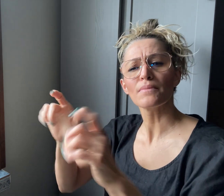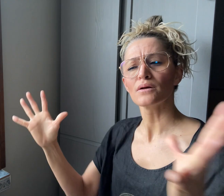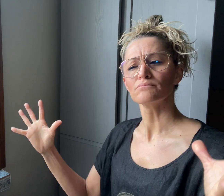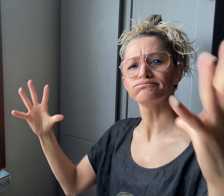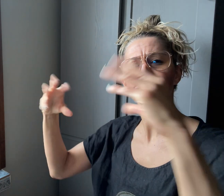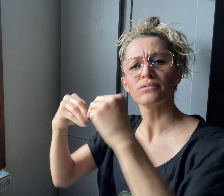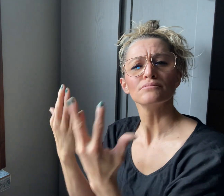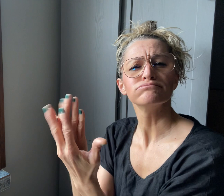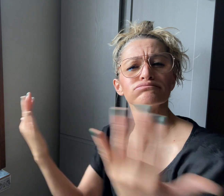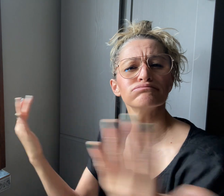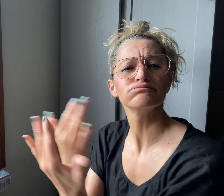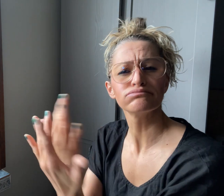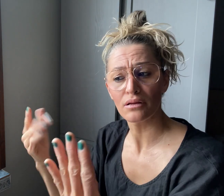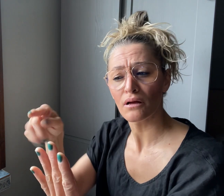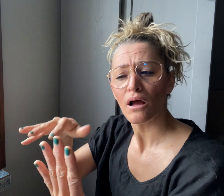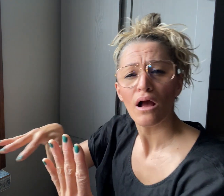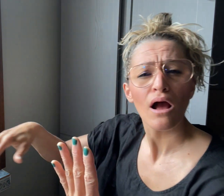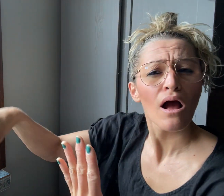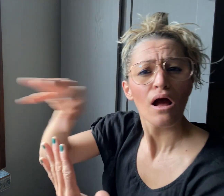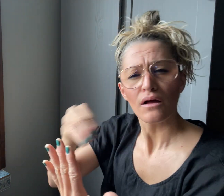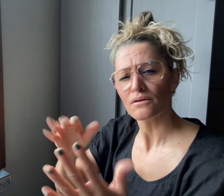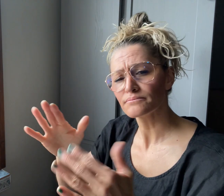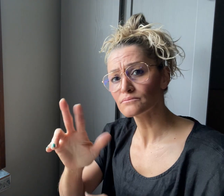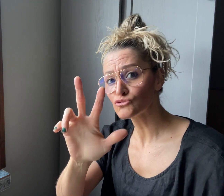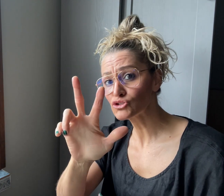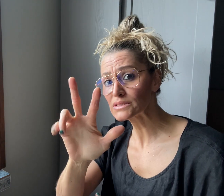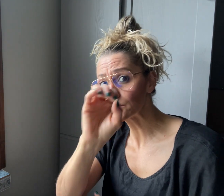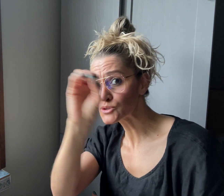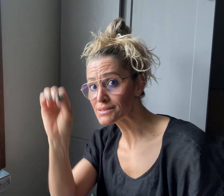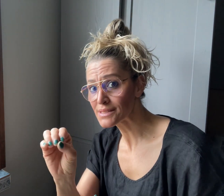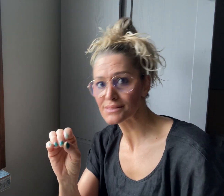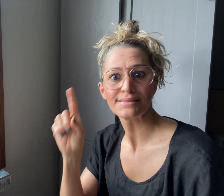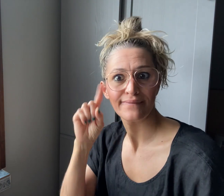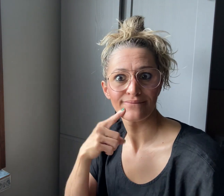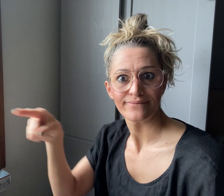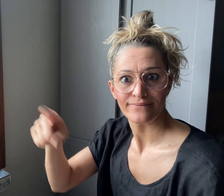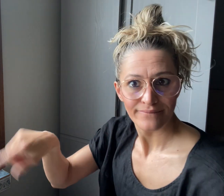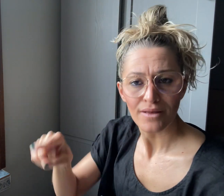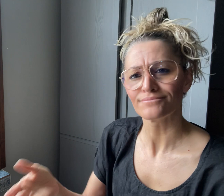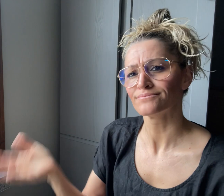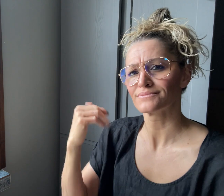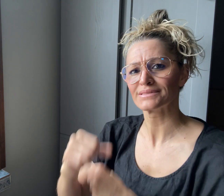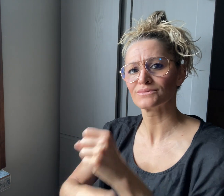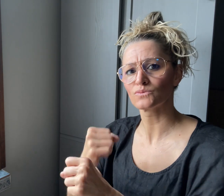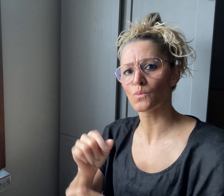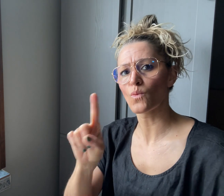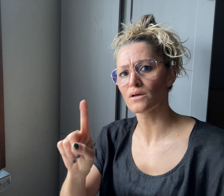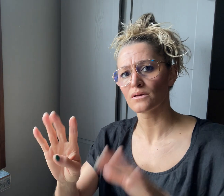of the total population are Deaf. In 1975, a law was